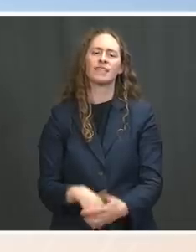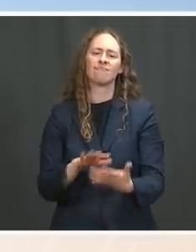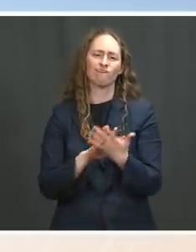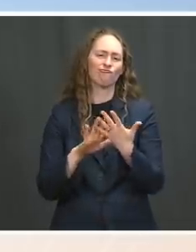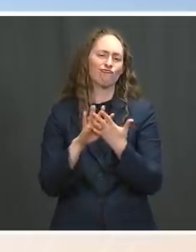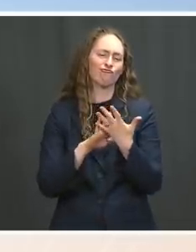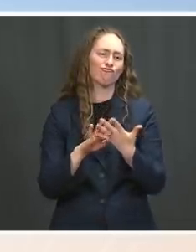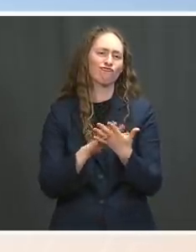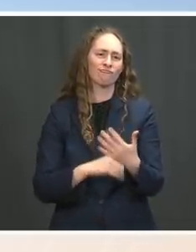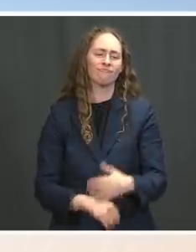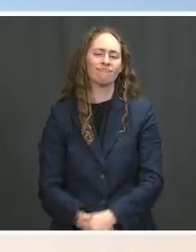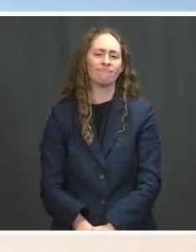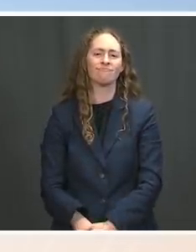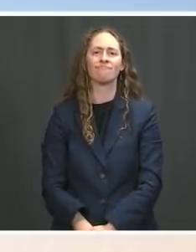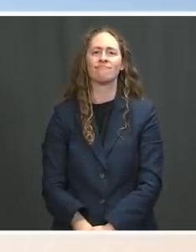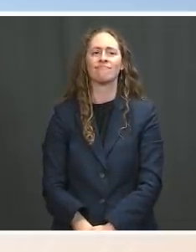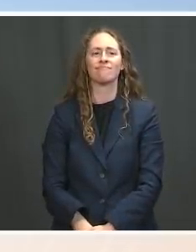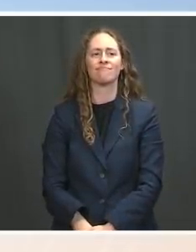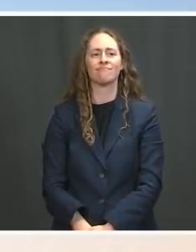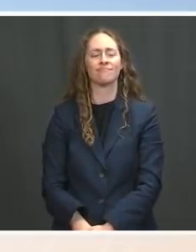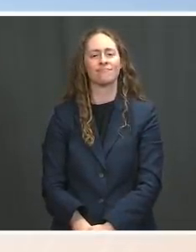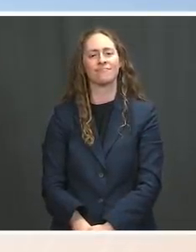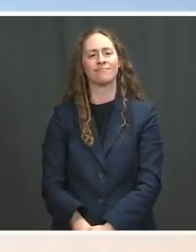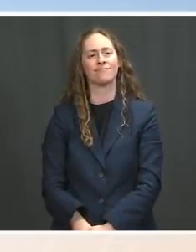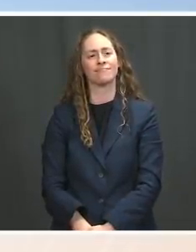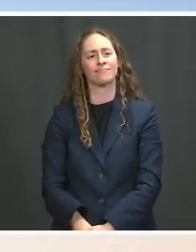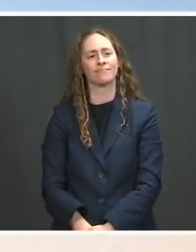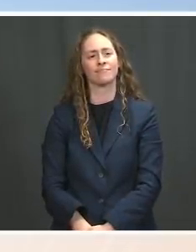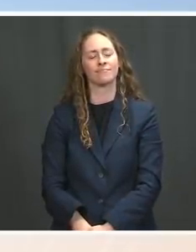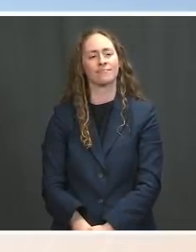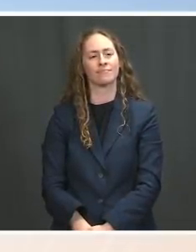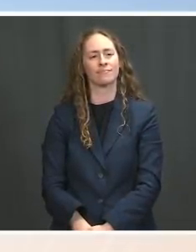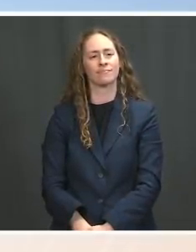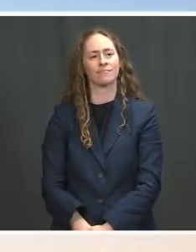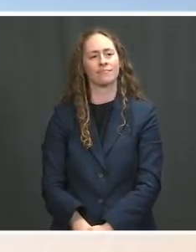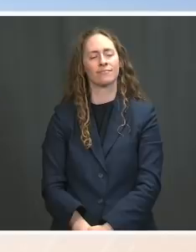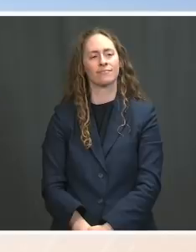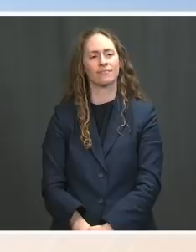The Obama-Biden administration was infamous for taking a heavy hand toward reporters and leaks,